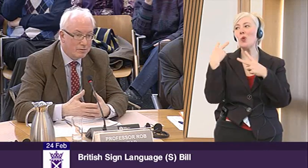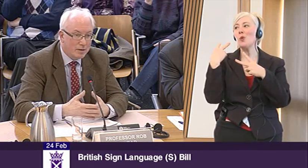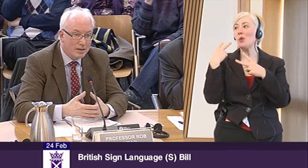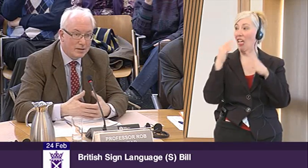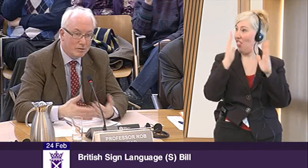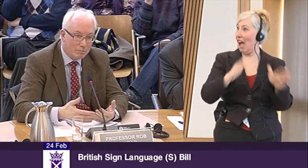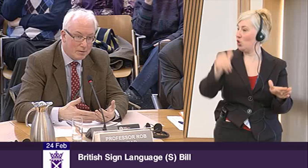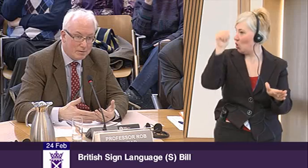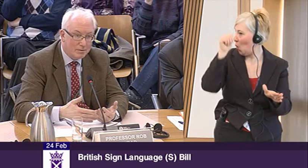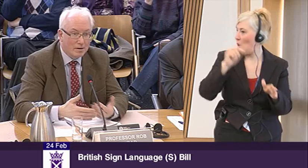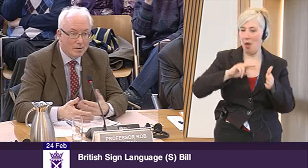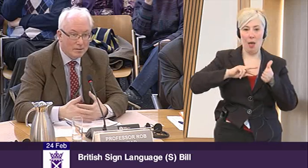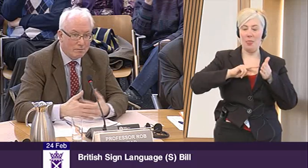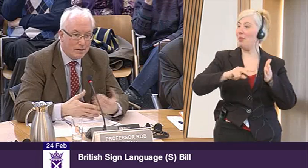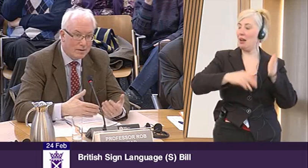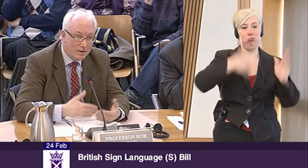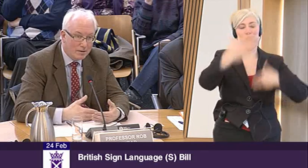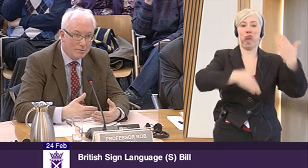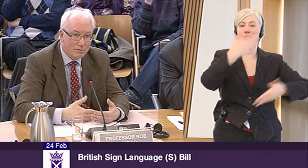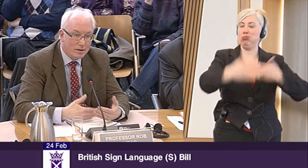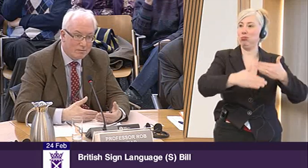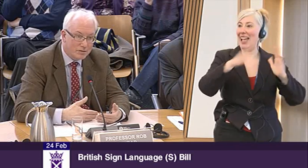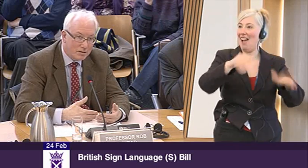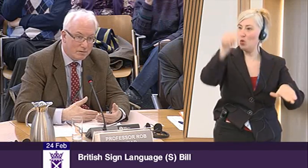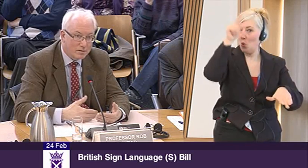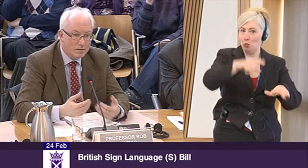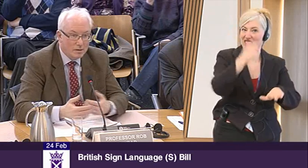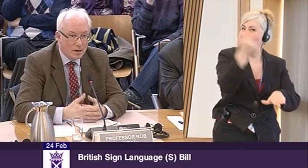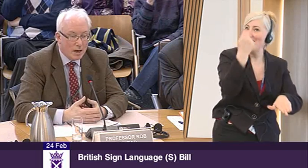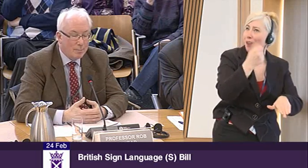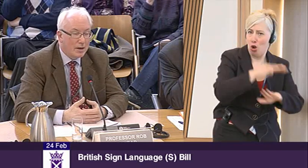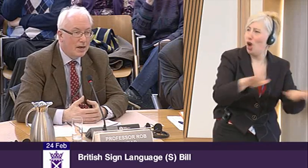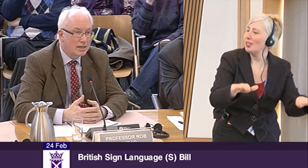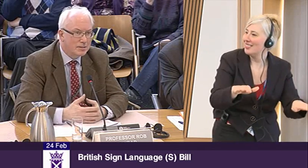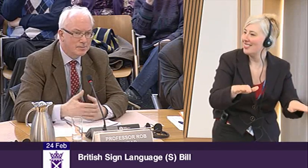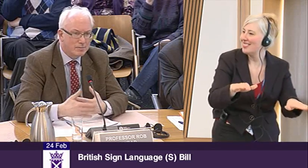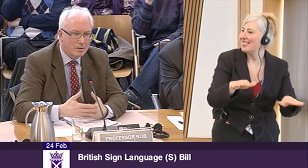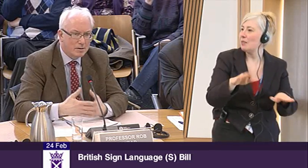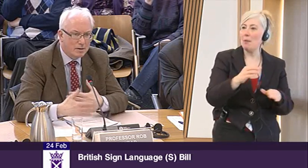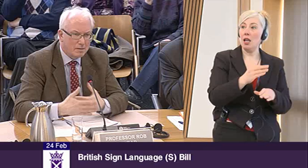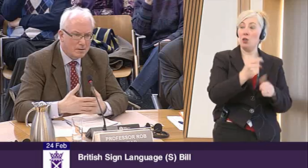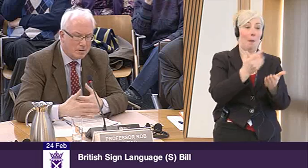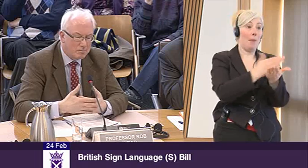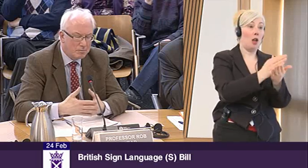what they are doing under their plans is succeeding. Some things might be successful; other things